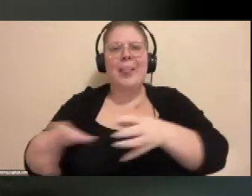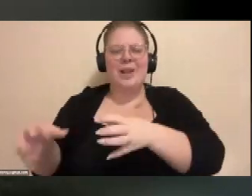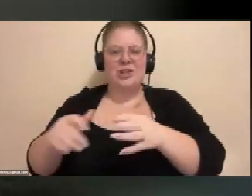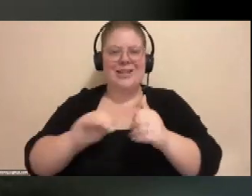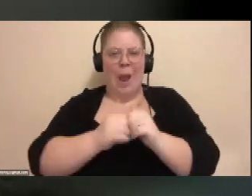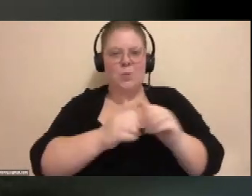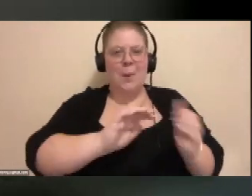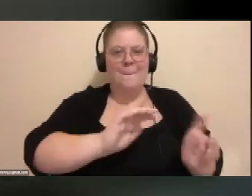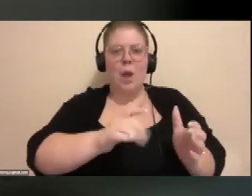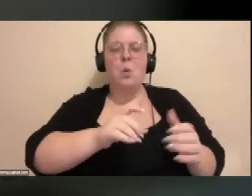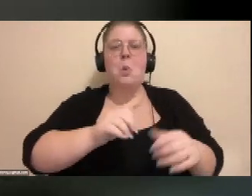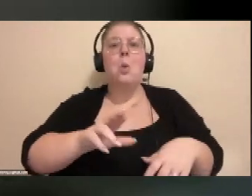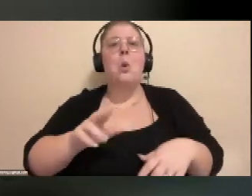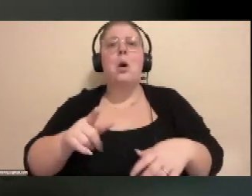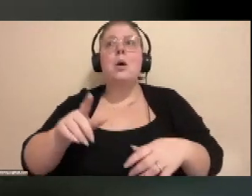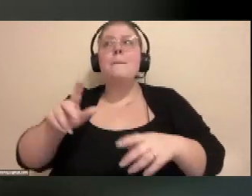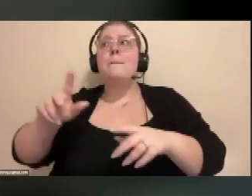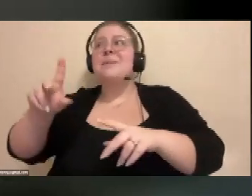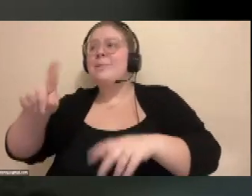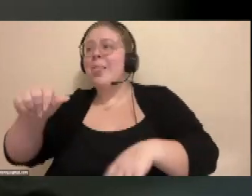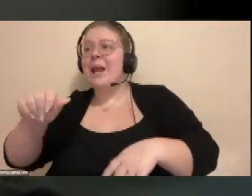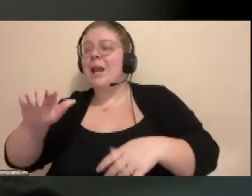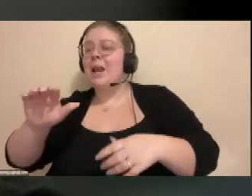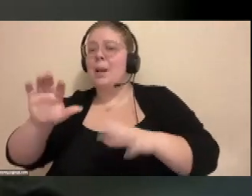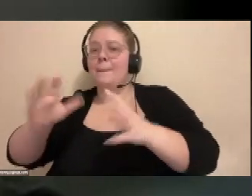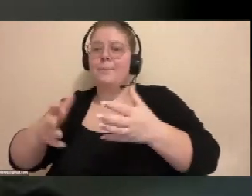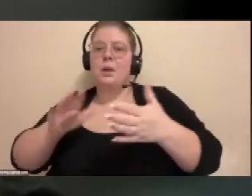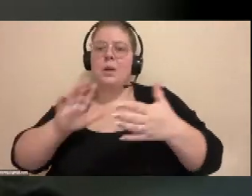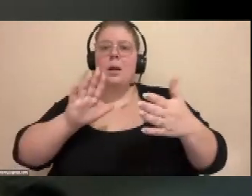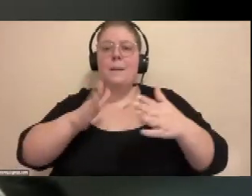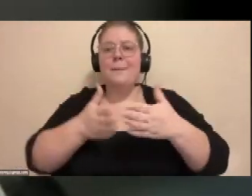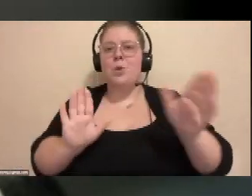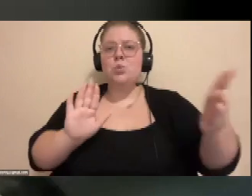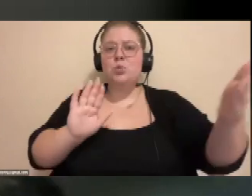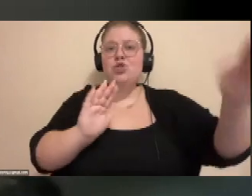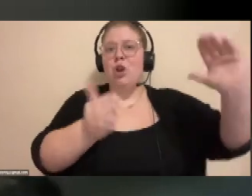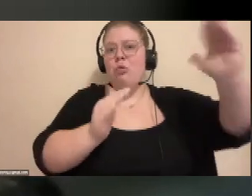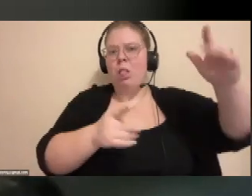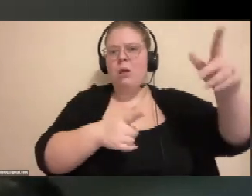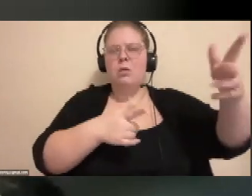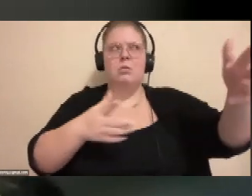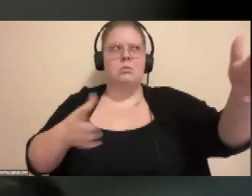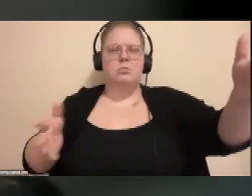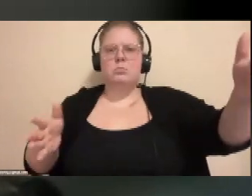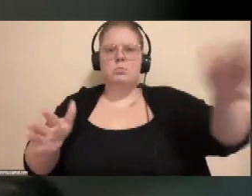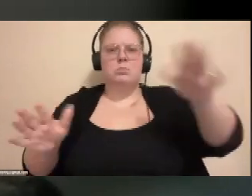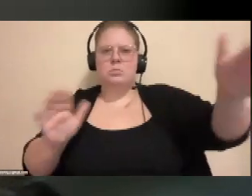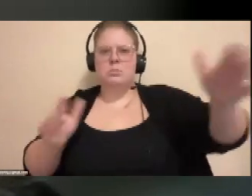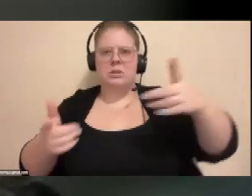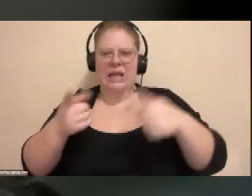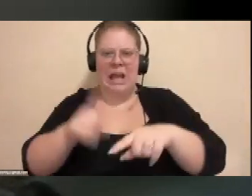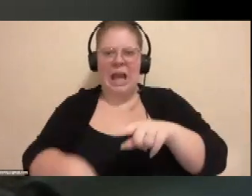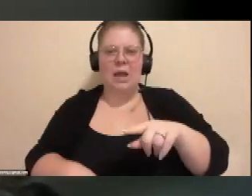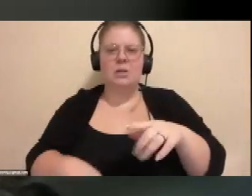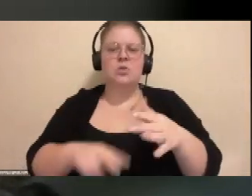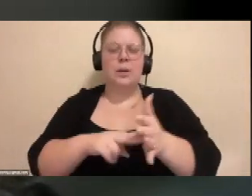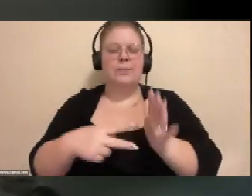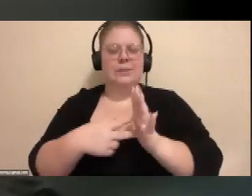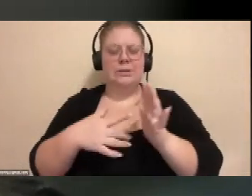We make a lot of policy decisions based solely on the people who are in the system and receiving services,